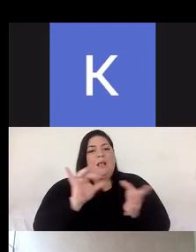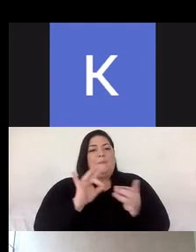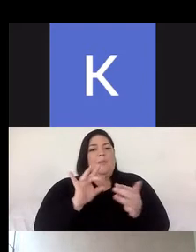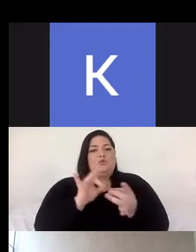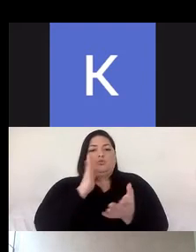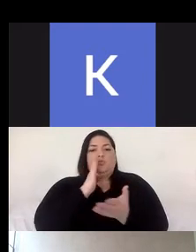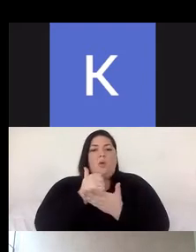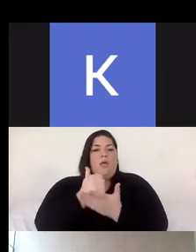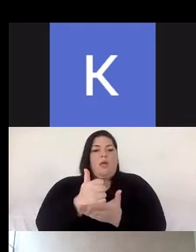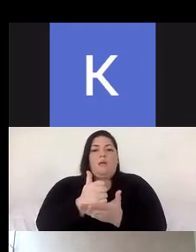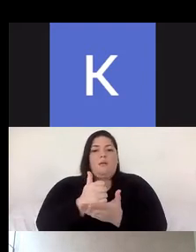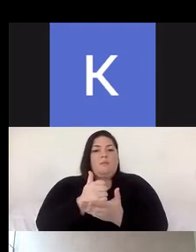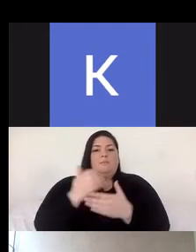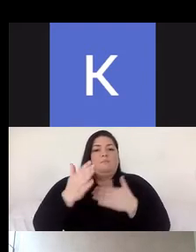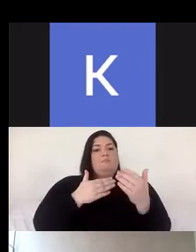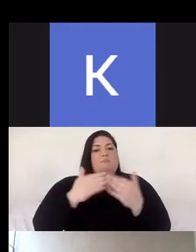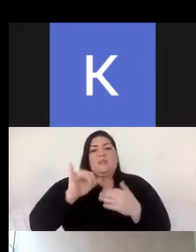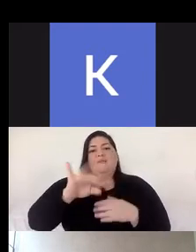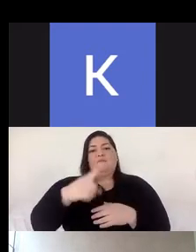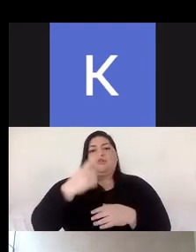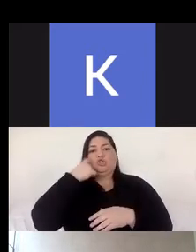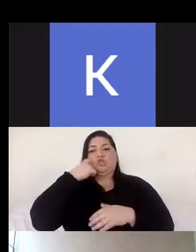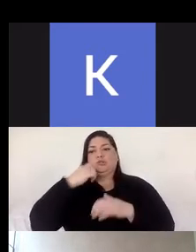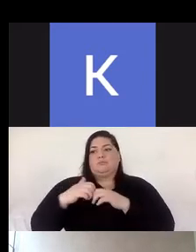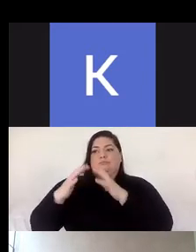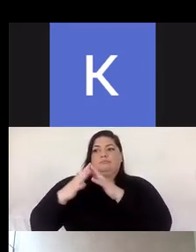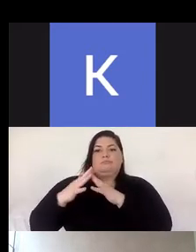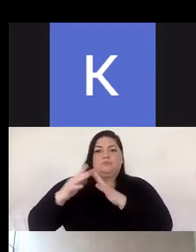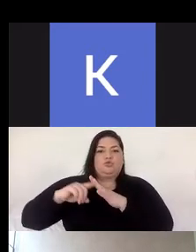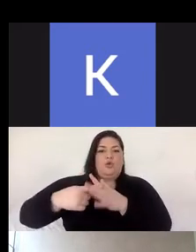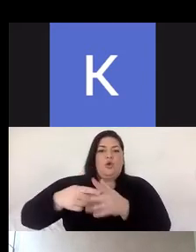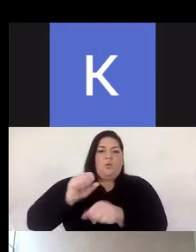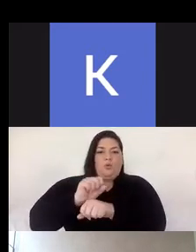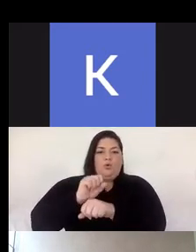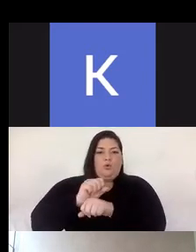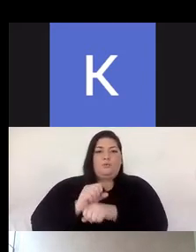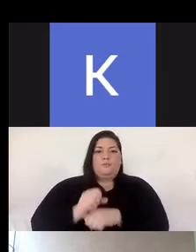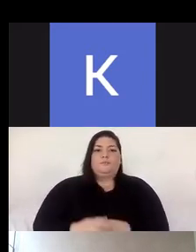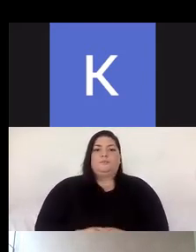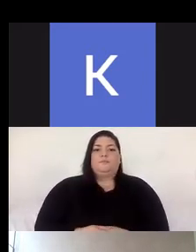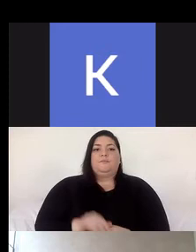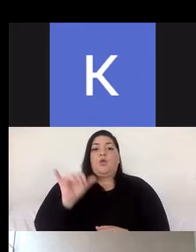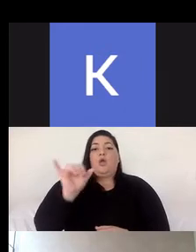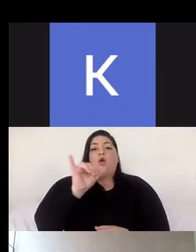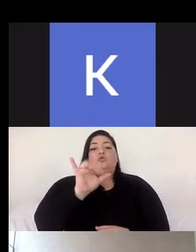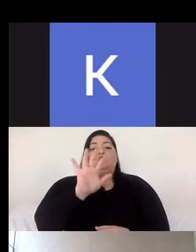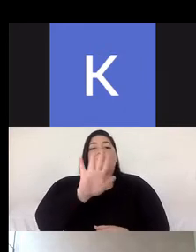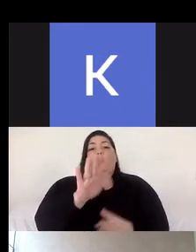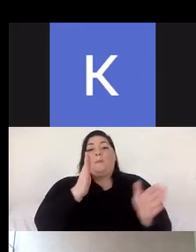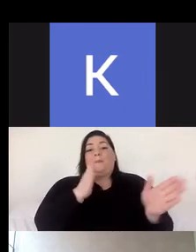even if you're just getting started. You can also write about your planning efforts.